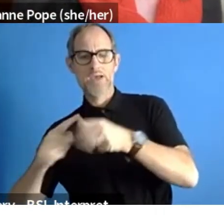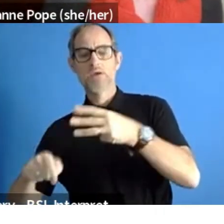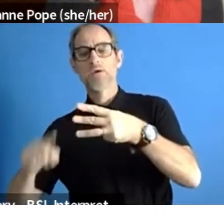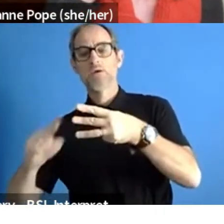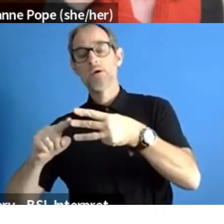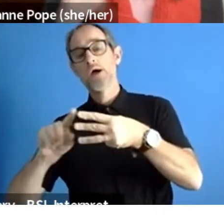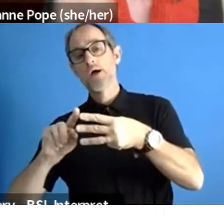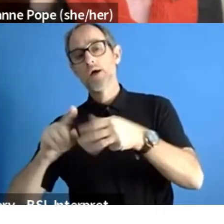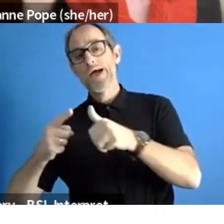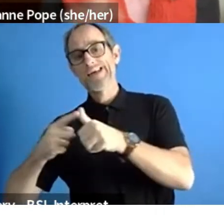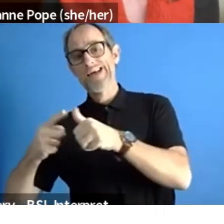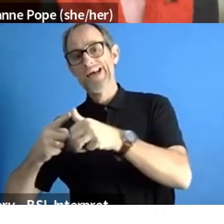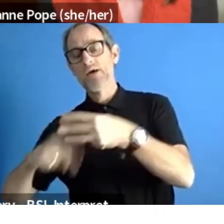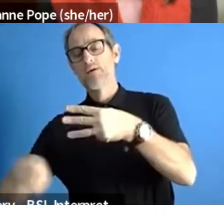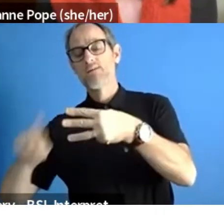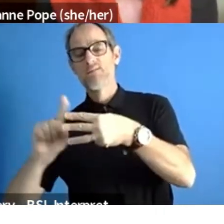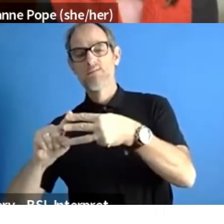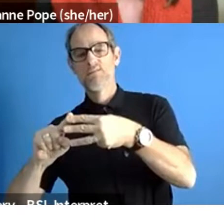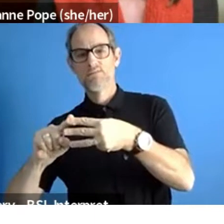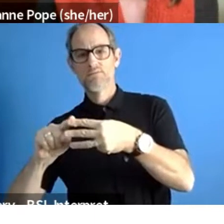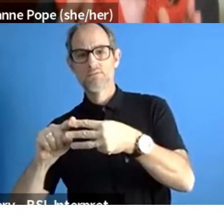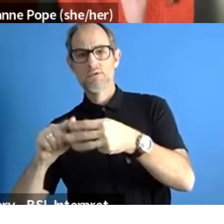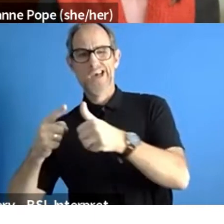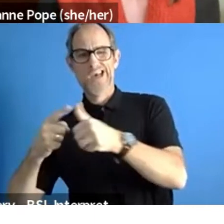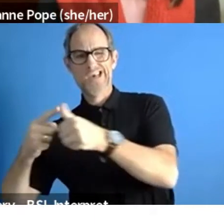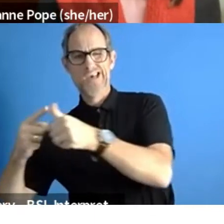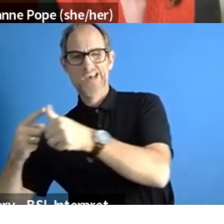bottom then AA and AAA as the most accessible sites so we have committed